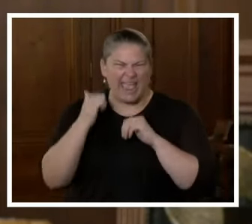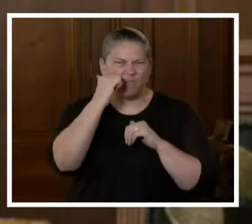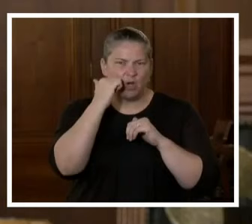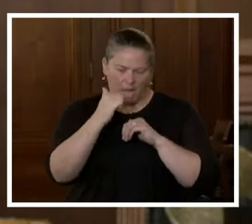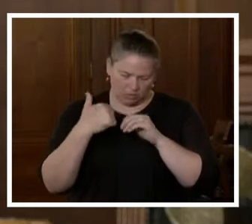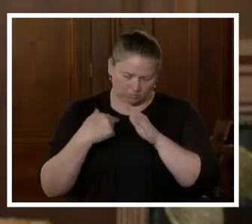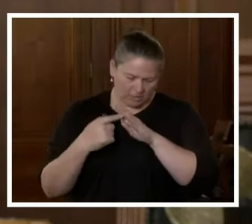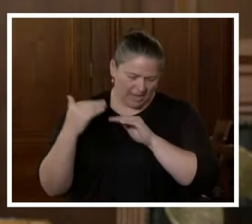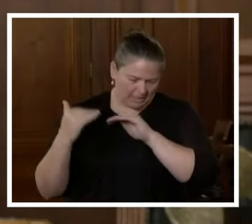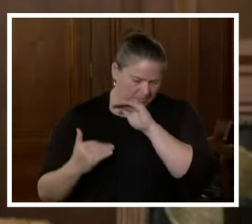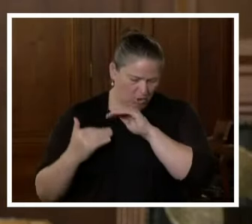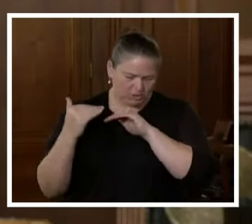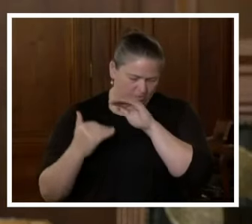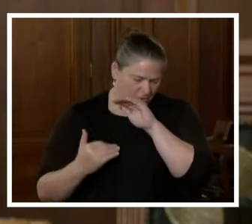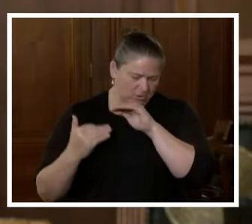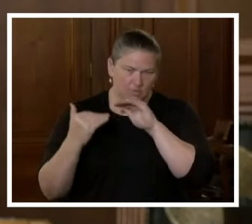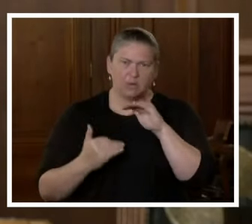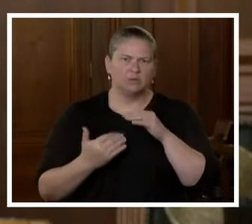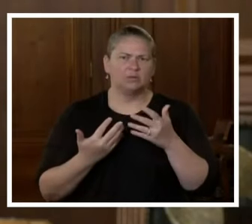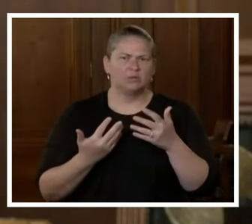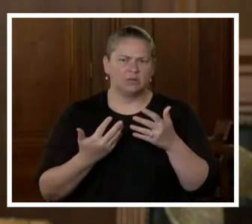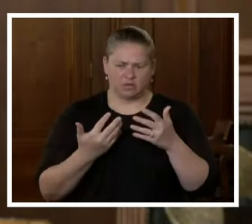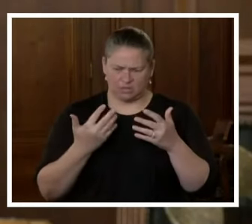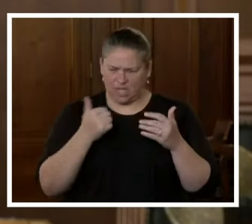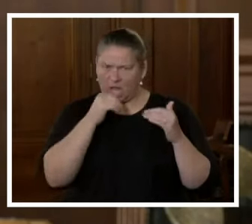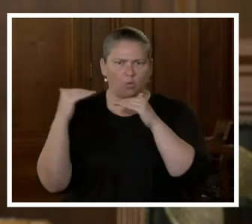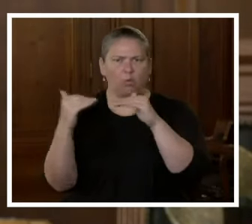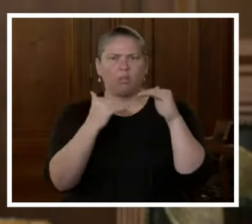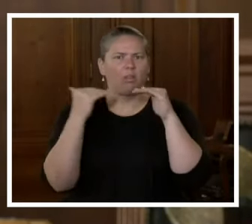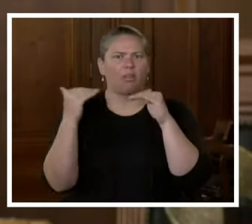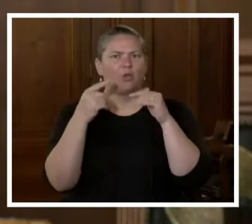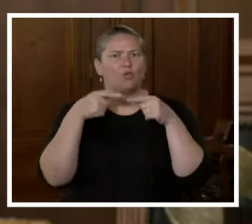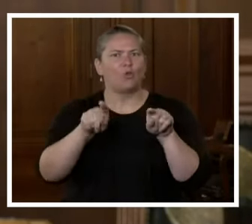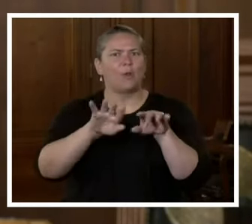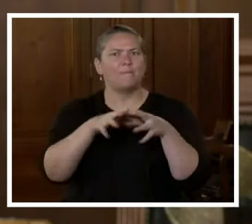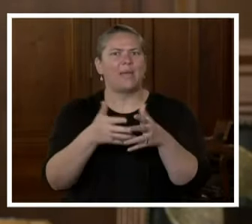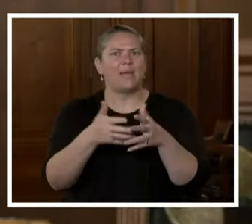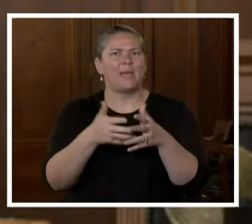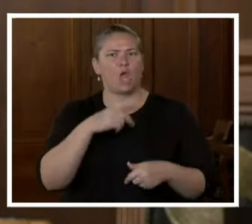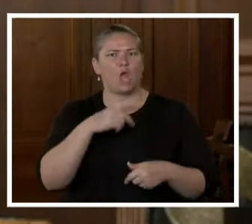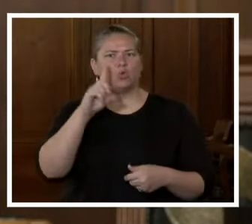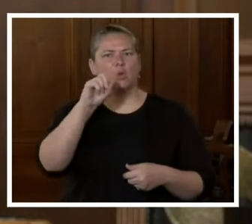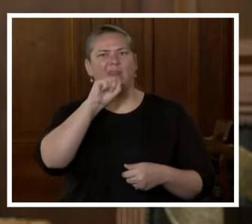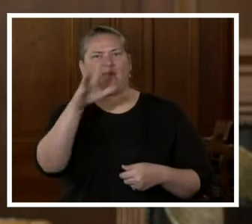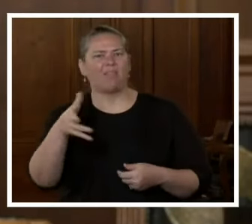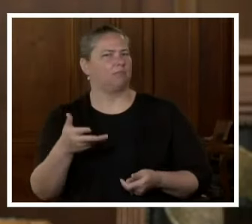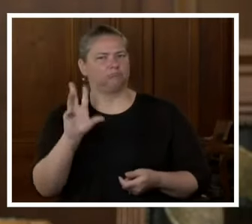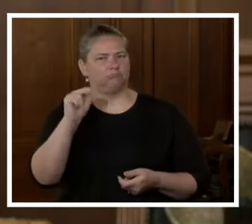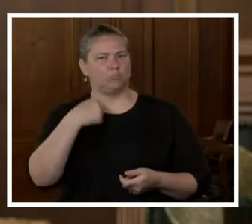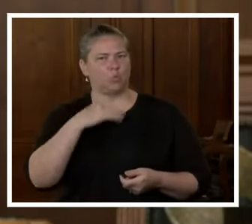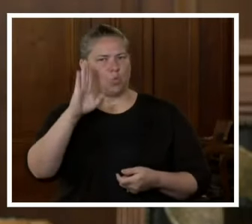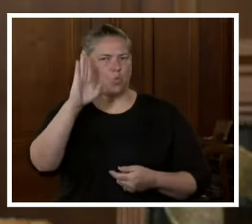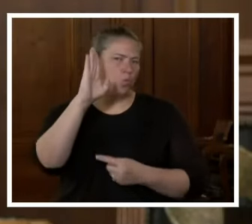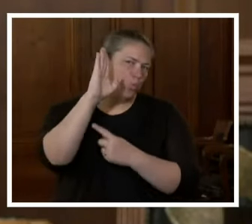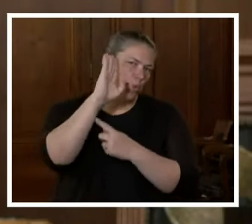WITH THAT SAID, I DO BELIEVE THAT OUR EFFORTS ARE WORKING TO